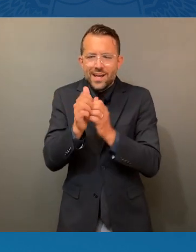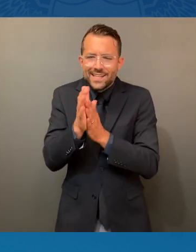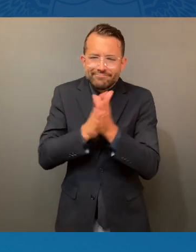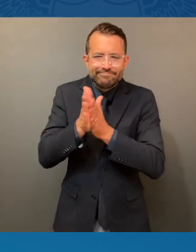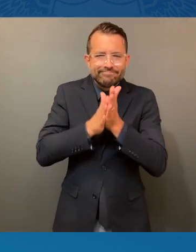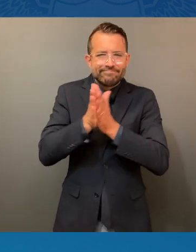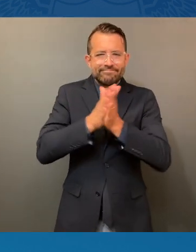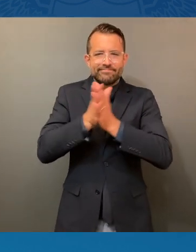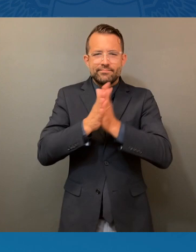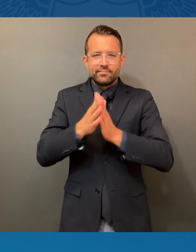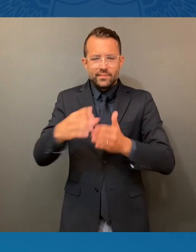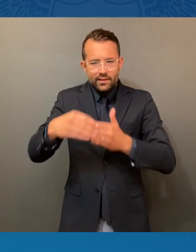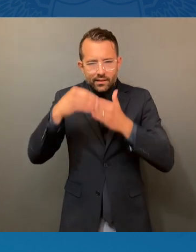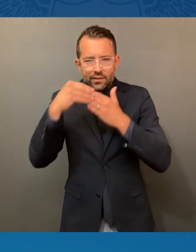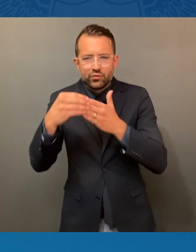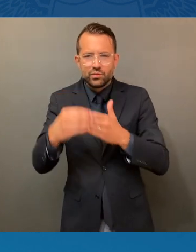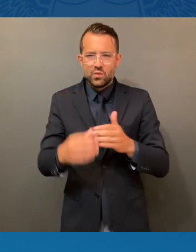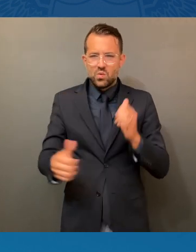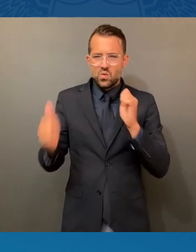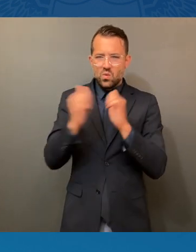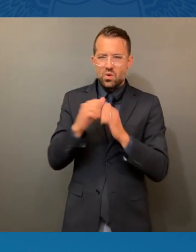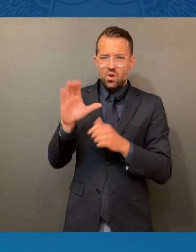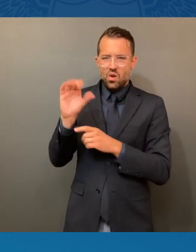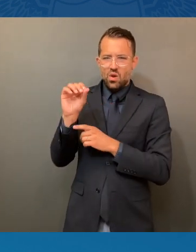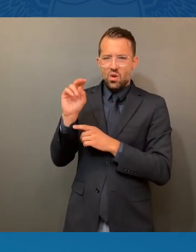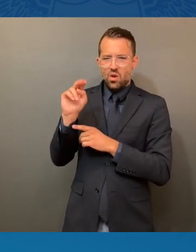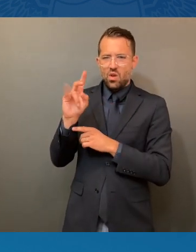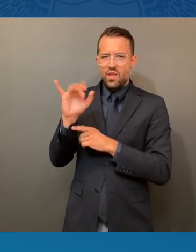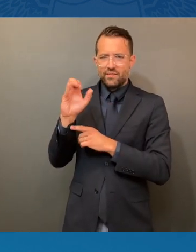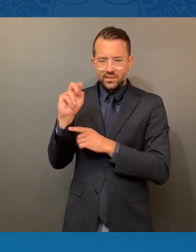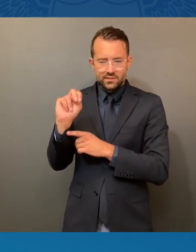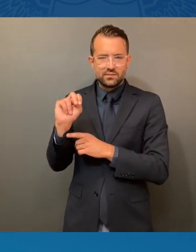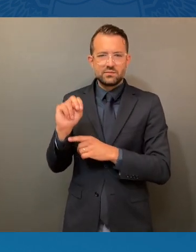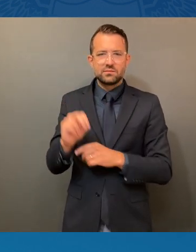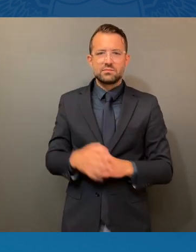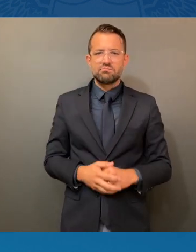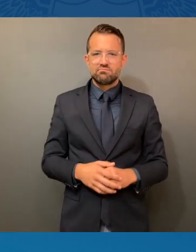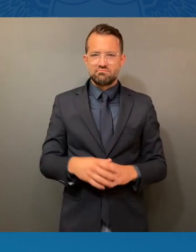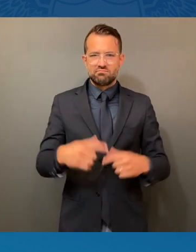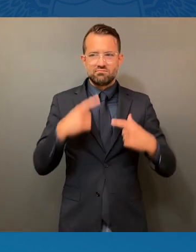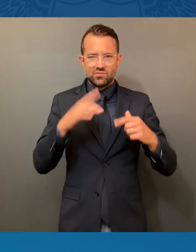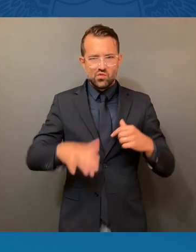I grew up in this community that said, "Don't you ever hear the word 'no.'